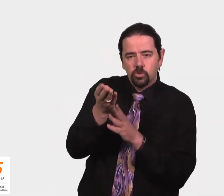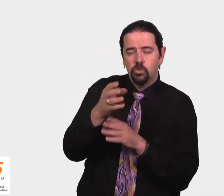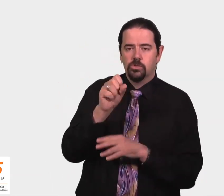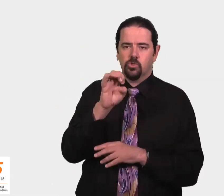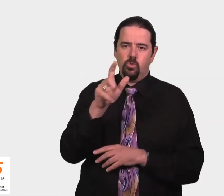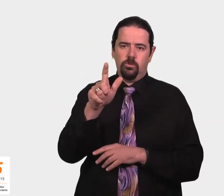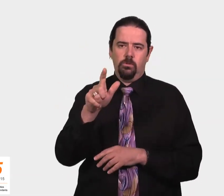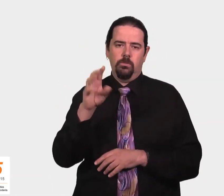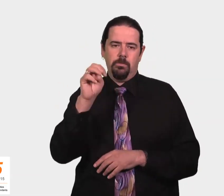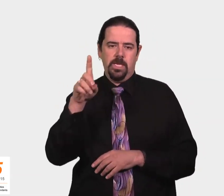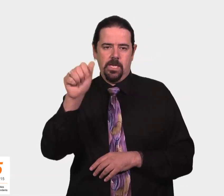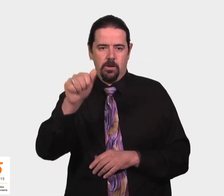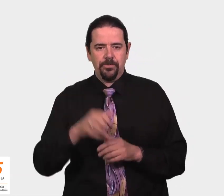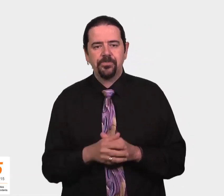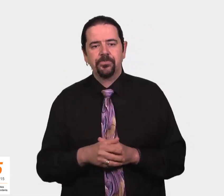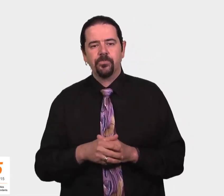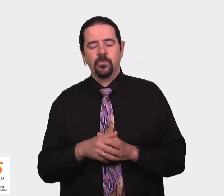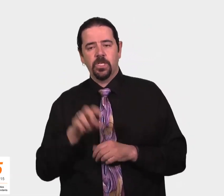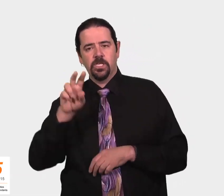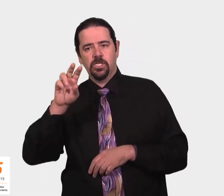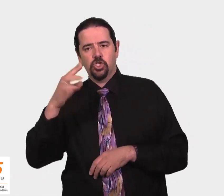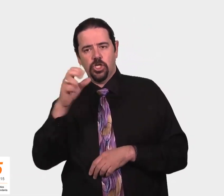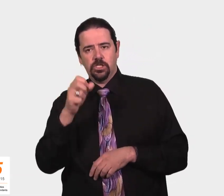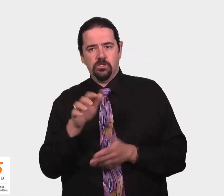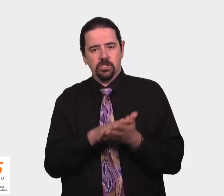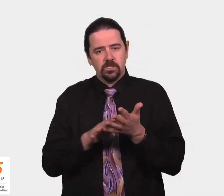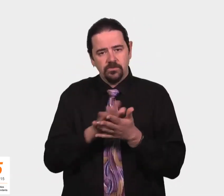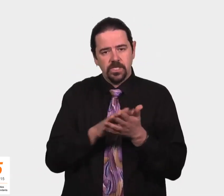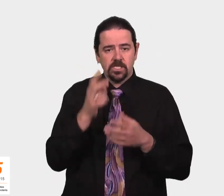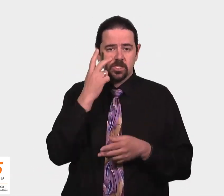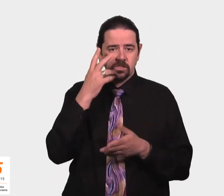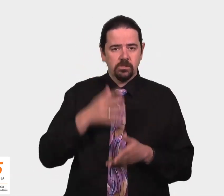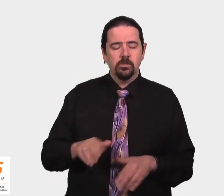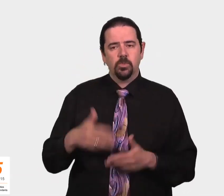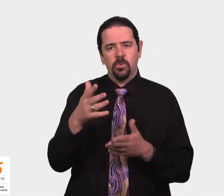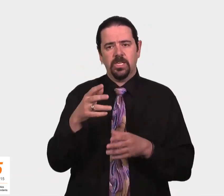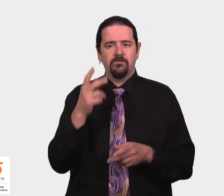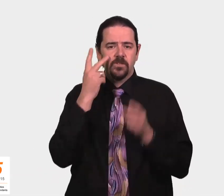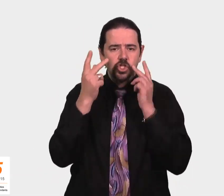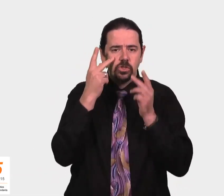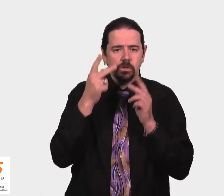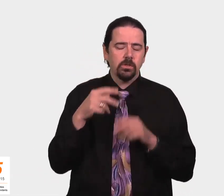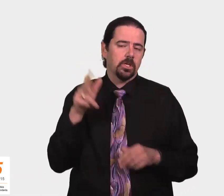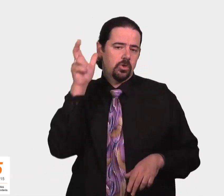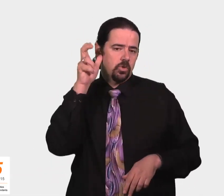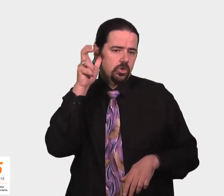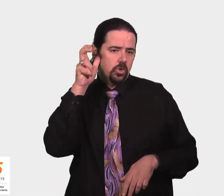CHS’s intervenors provide the visual and auditory information necessary